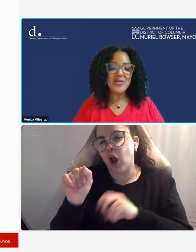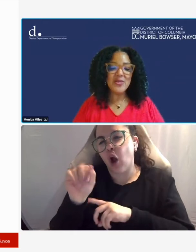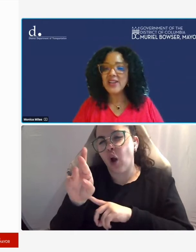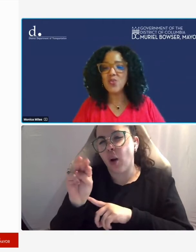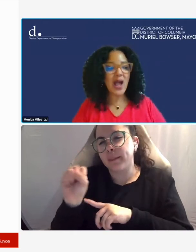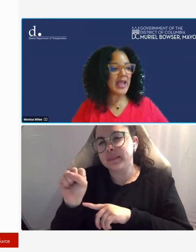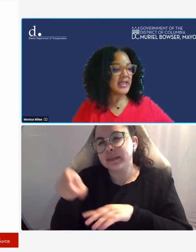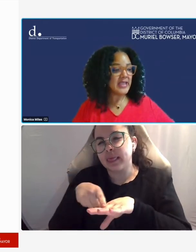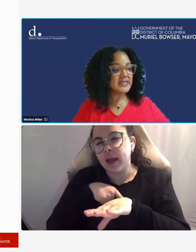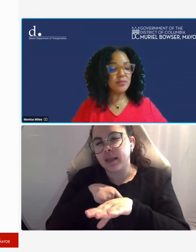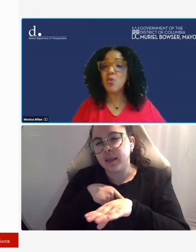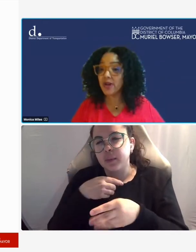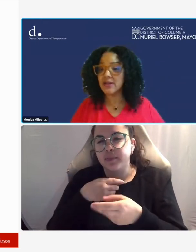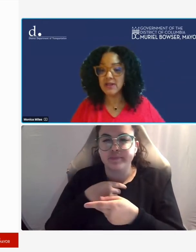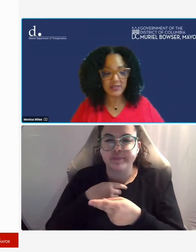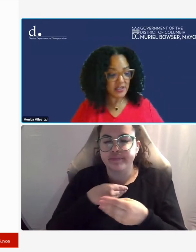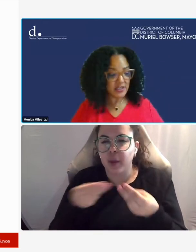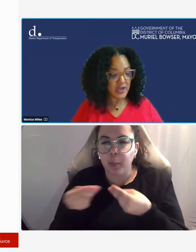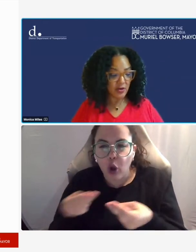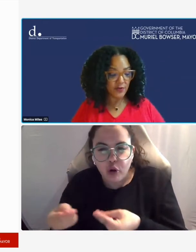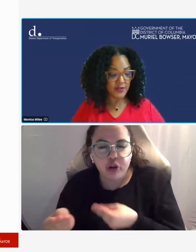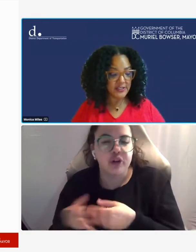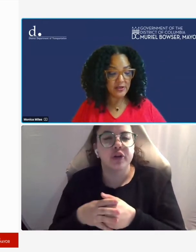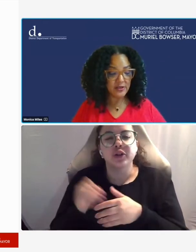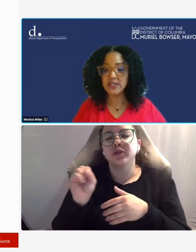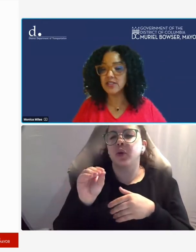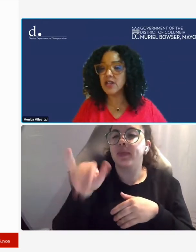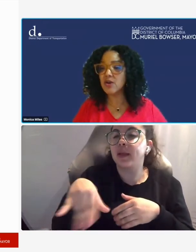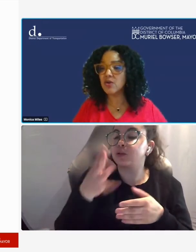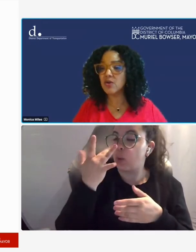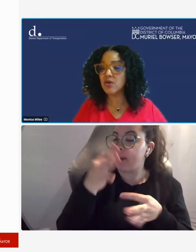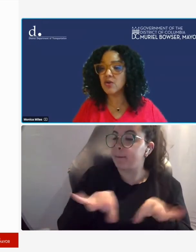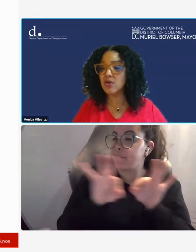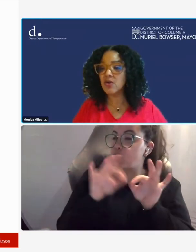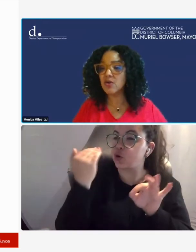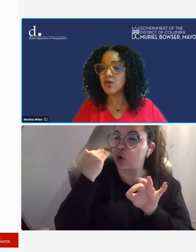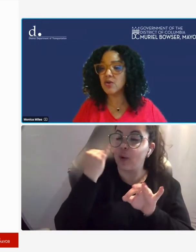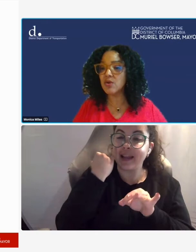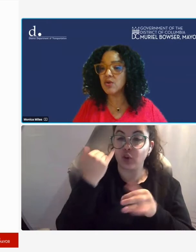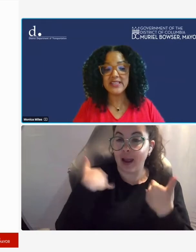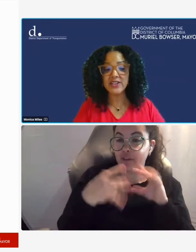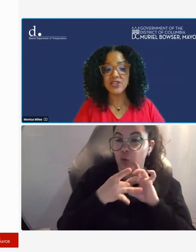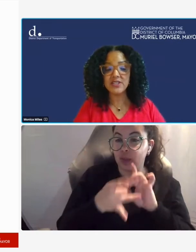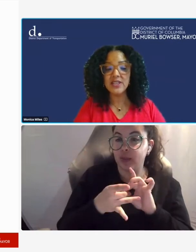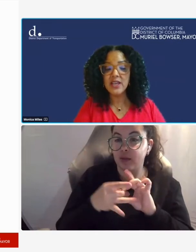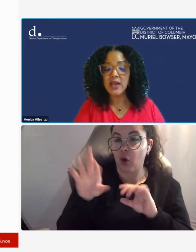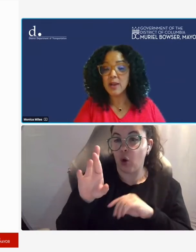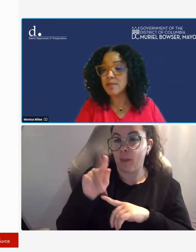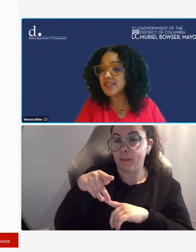is why it's important to know for the dot to know if you have related party transactions mixed up in